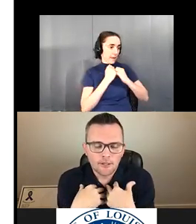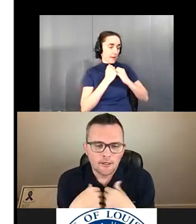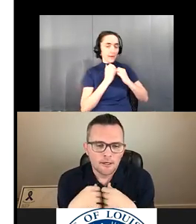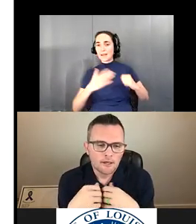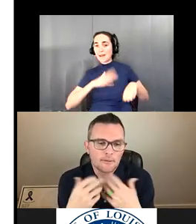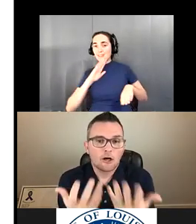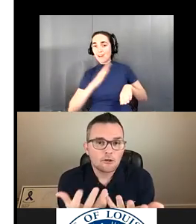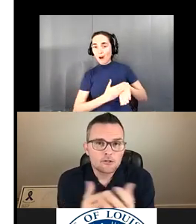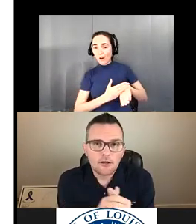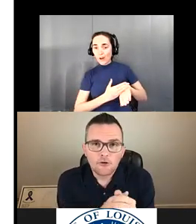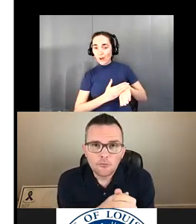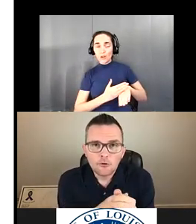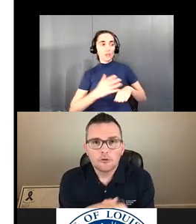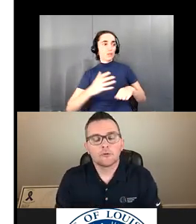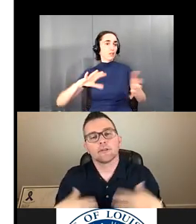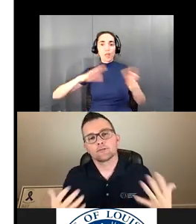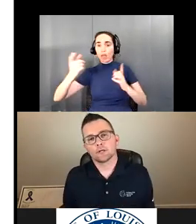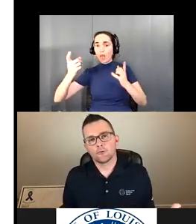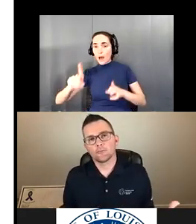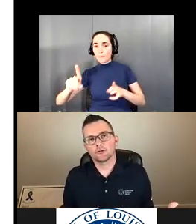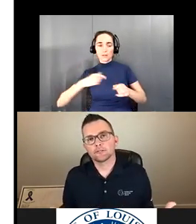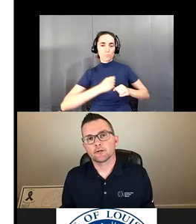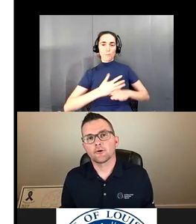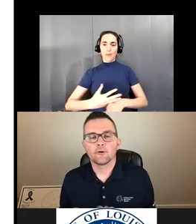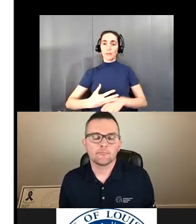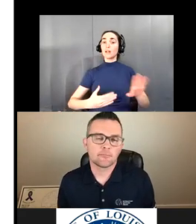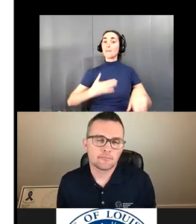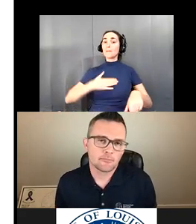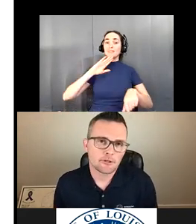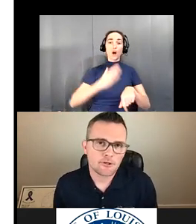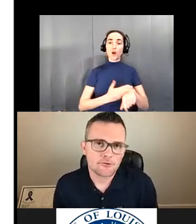15:45:56 My daughter is nonverbal. Well, that's what I want police and the police officers